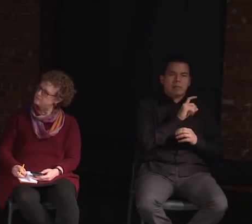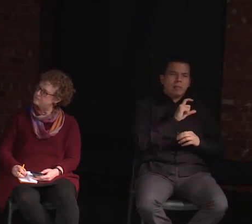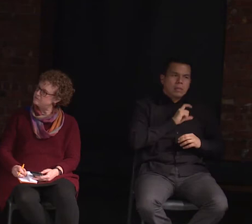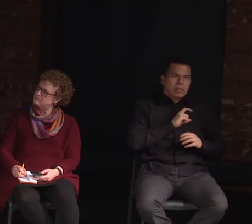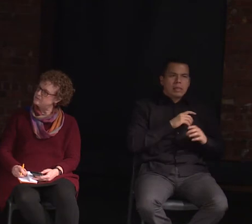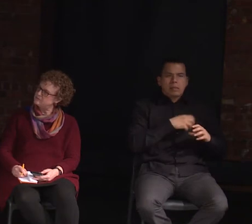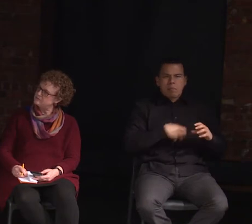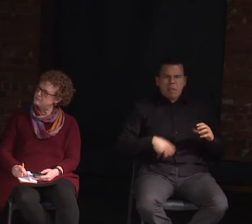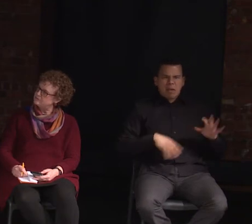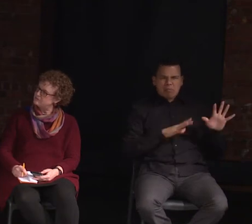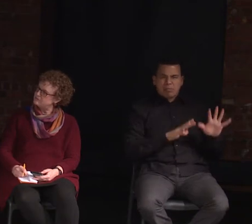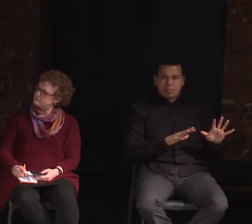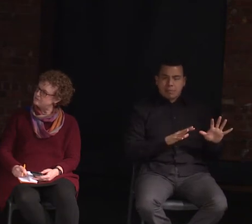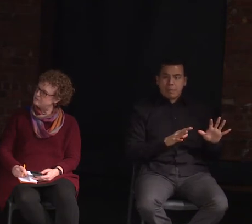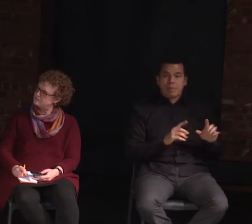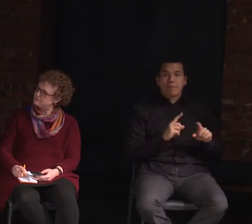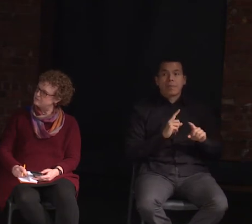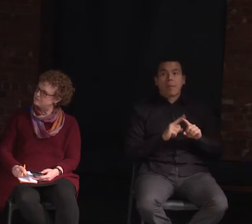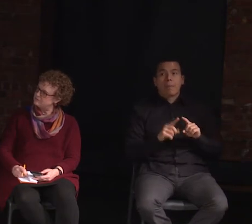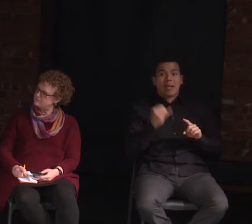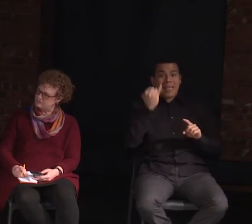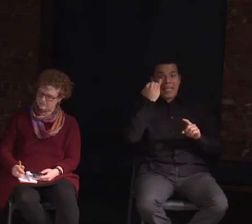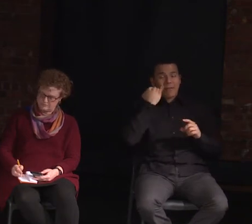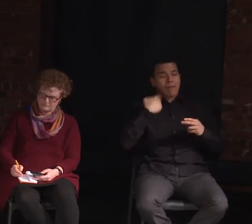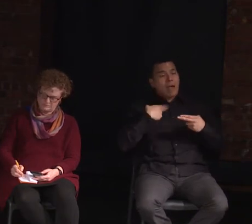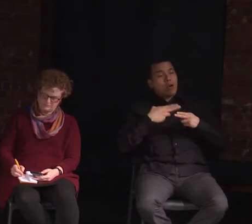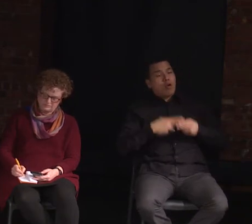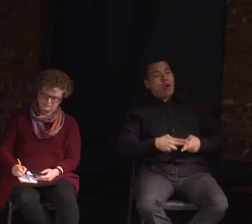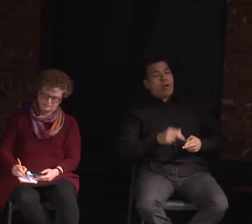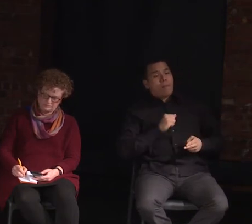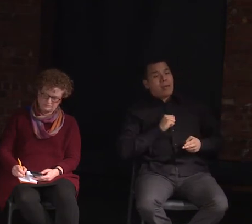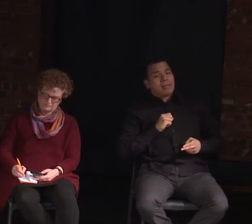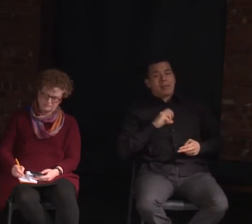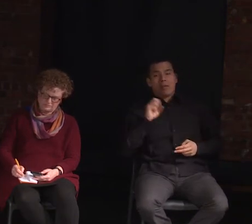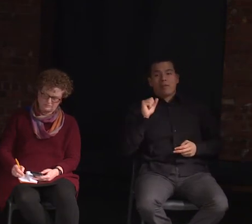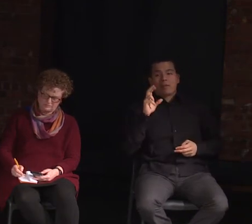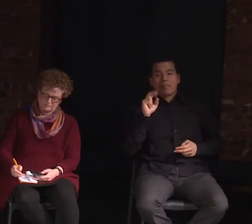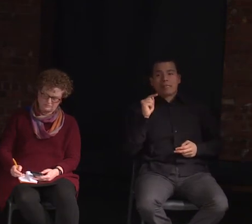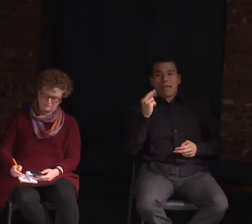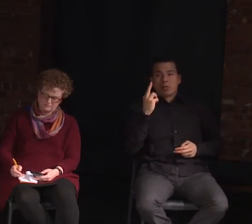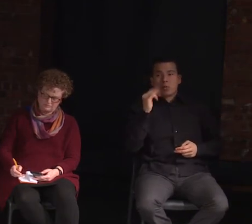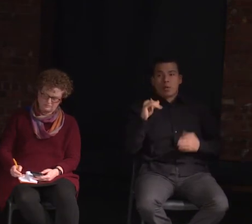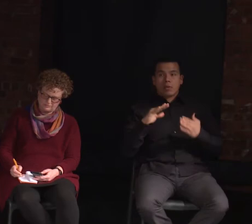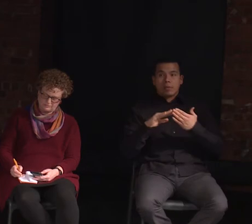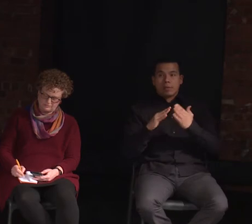The question is if you call yourself a sanctuary city, do people get a sense that you can,